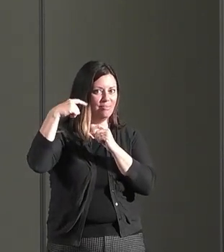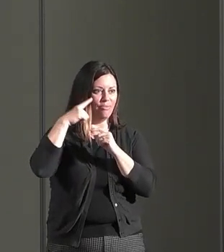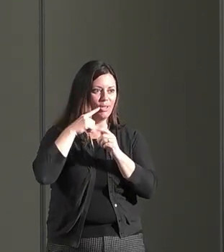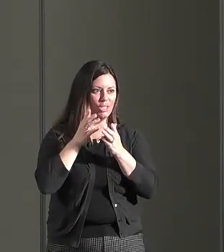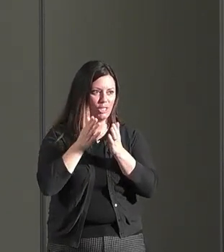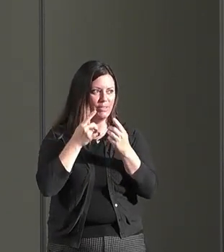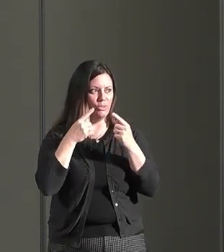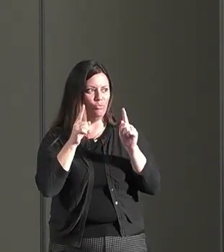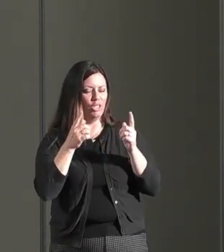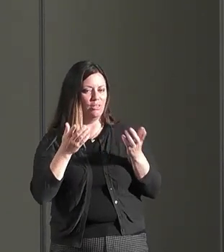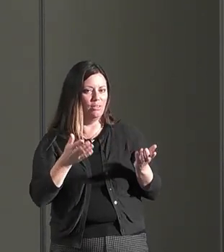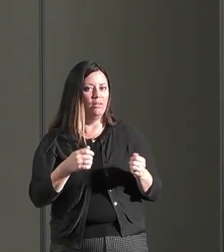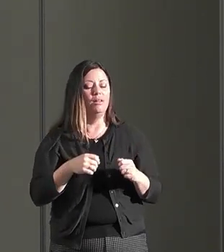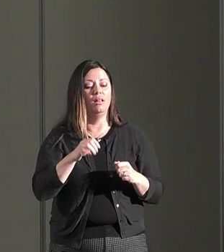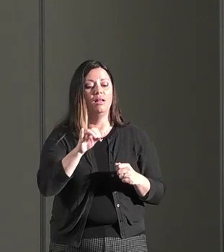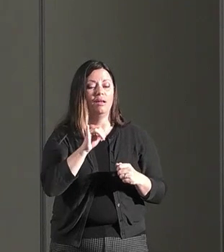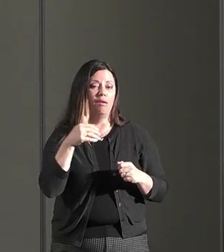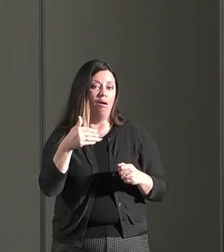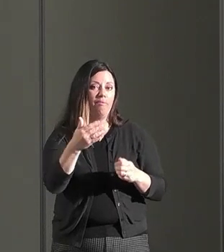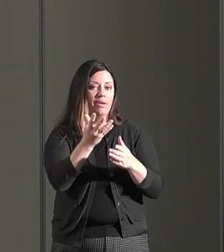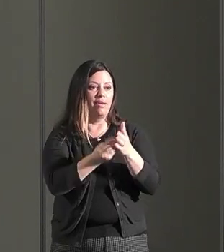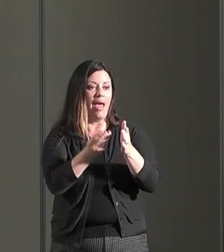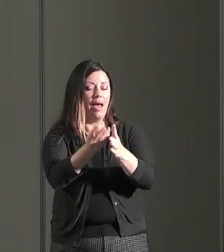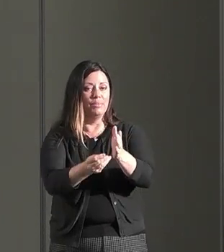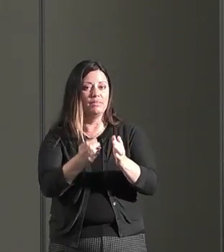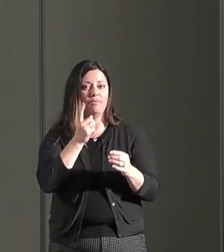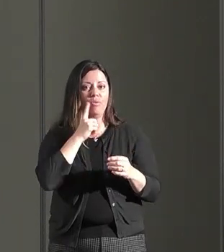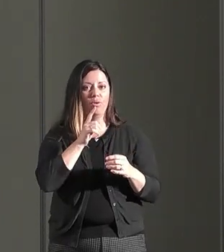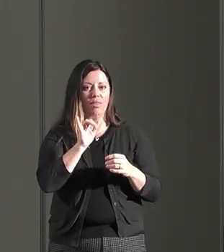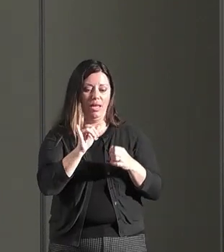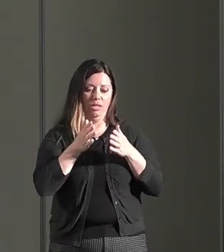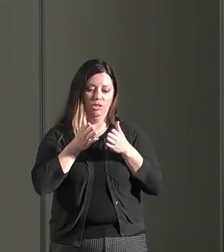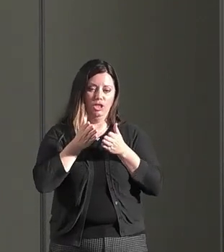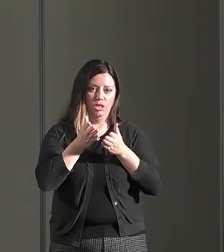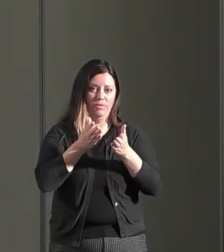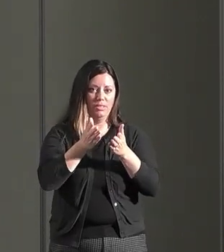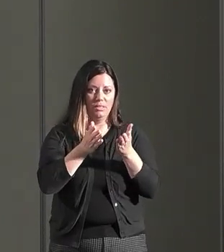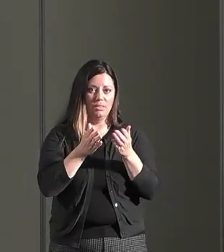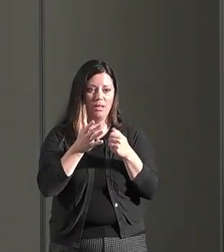And there are often gaps in N. F. Services available and this is also critical in rural